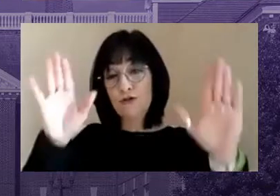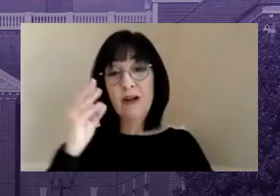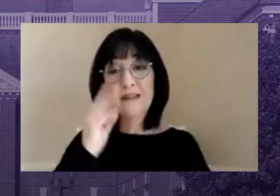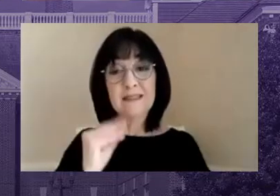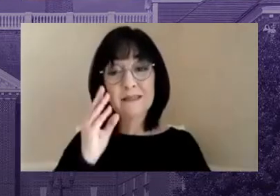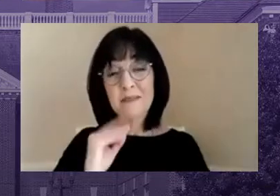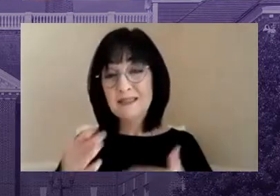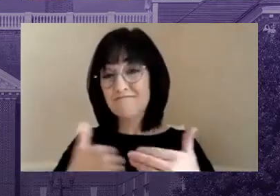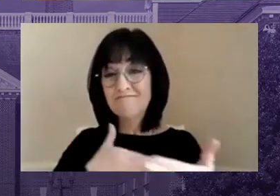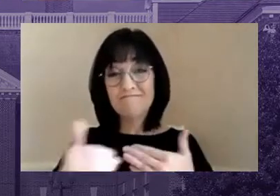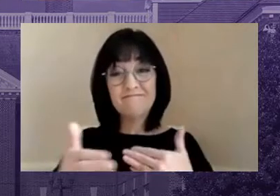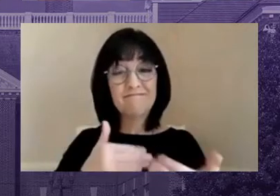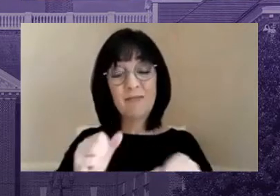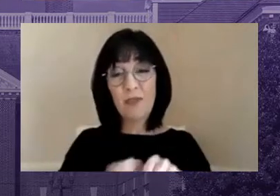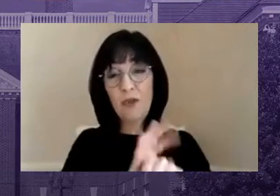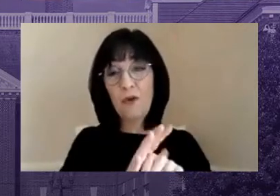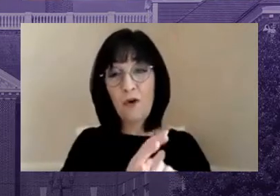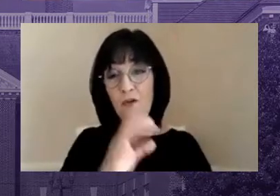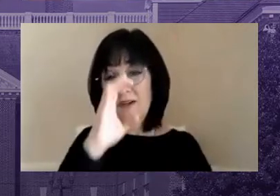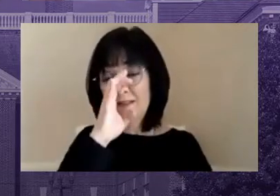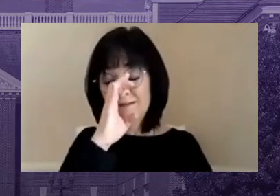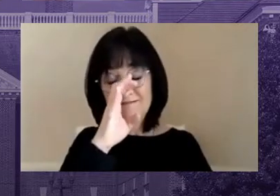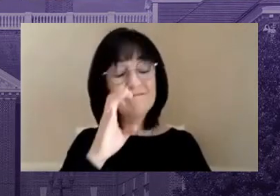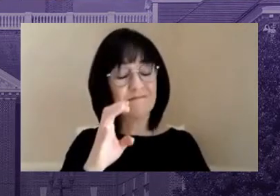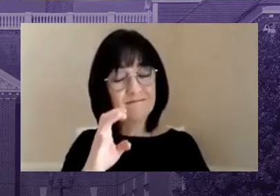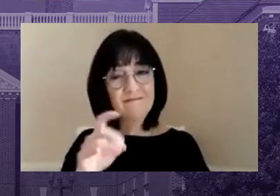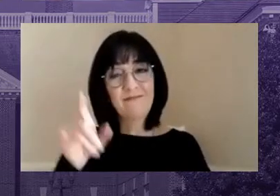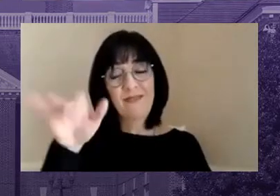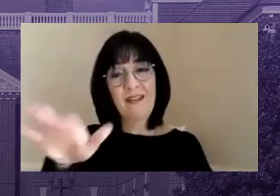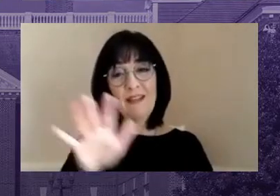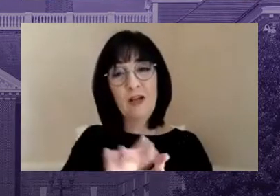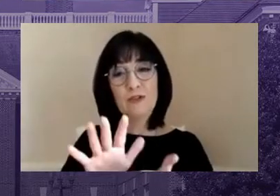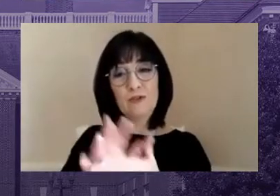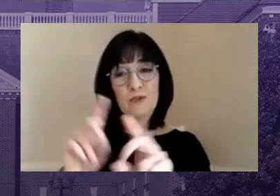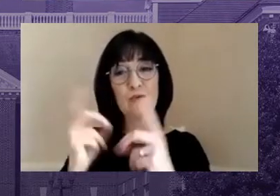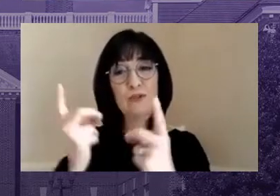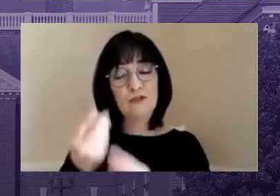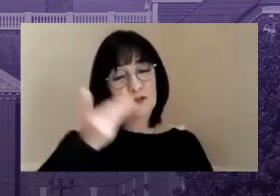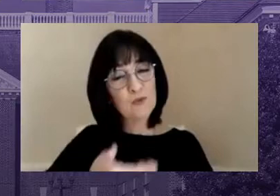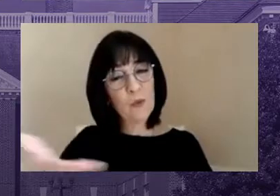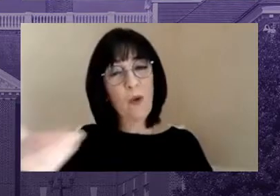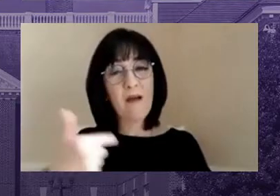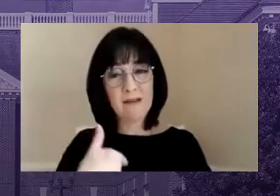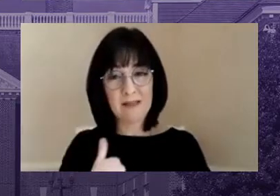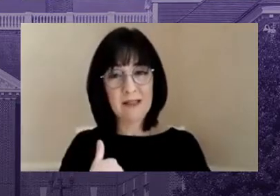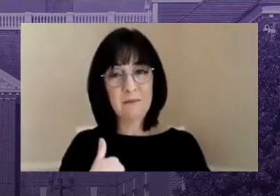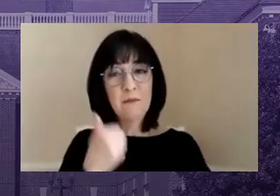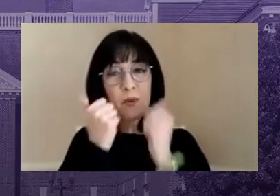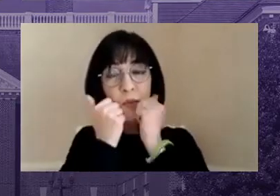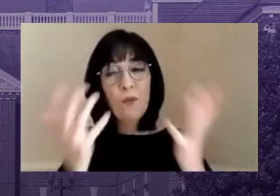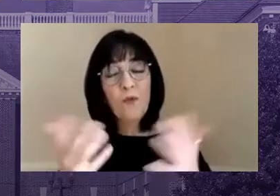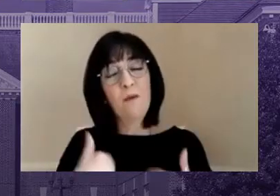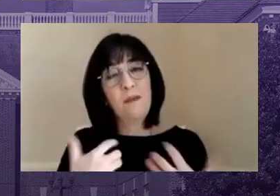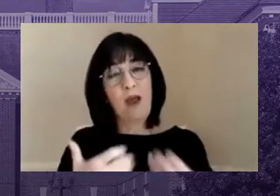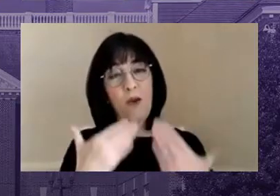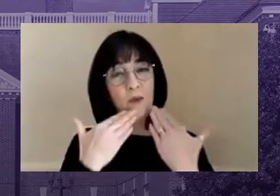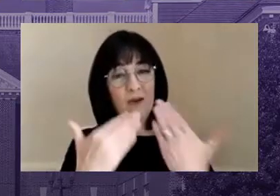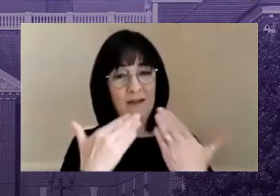welcomed with open arms and opportunities to get to know this town. And I would like to thank you for the support you provide military kids.